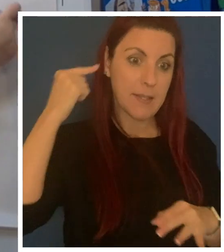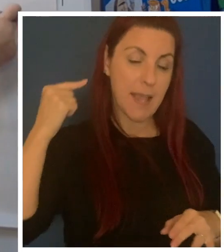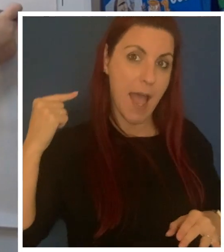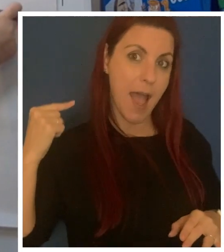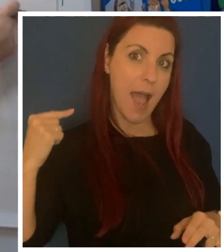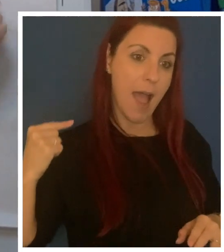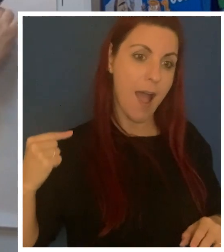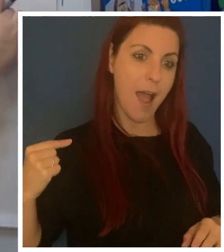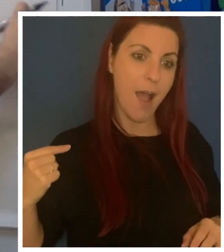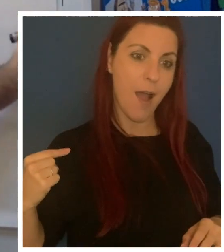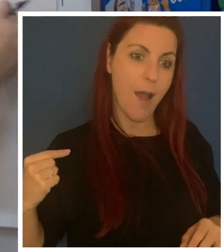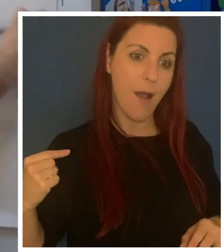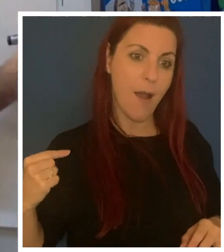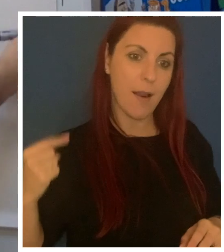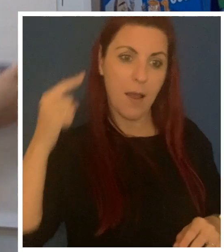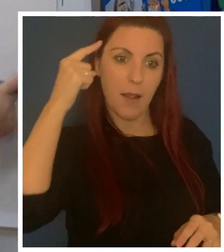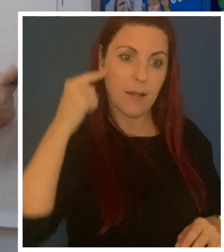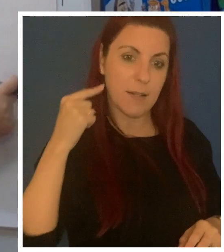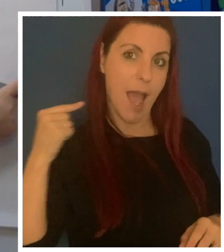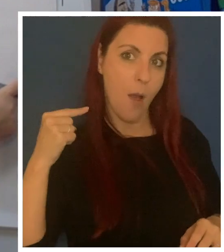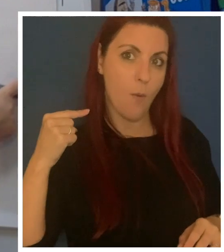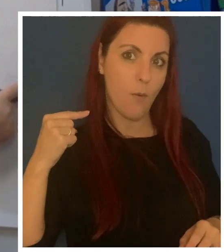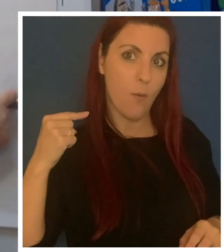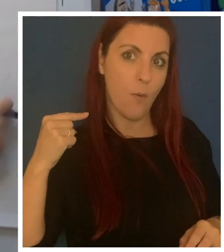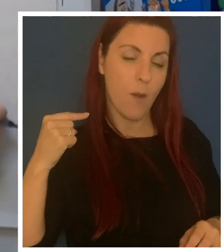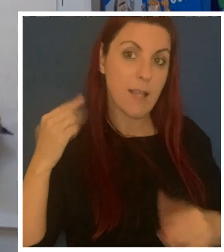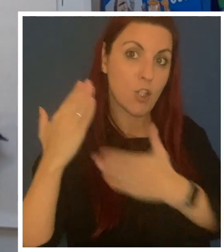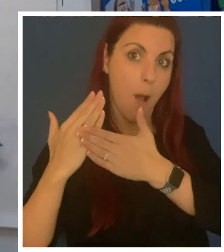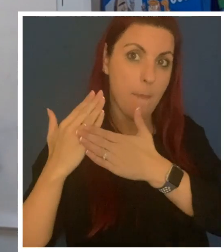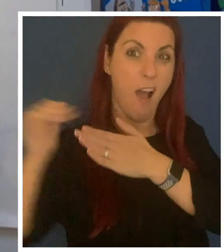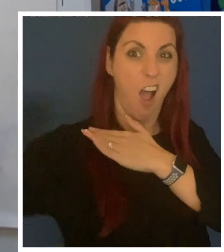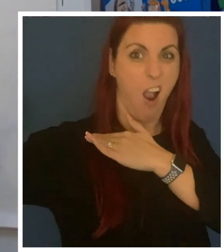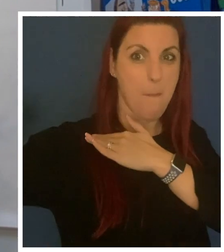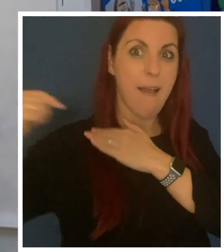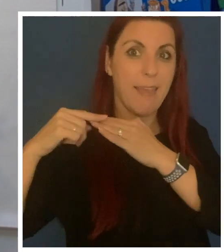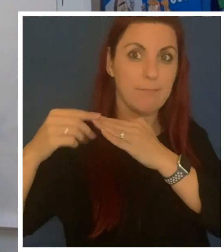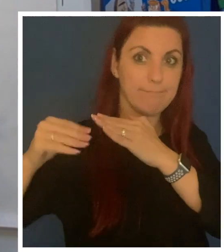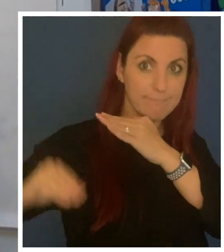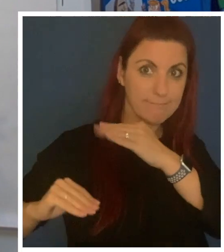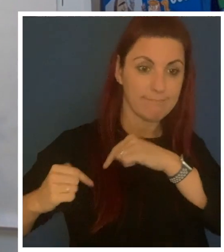and we'll stop it there because we want a little bit of room for his arm and we'll pick it up here and bring it down and we'll stop it there and we'll need a bit of